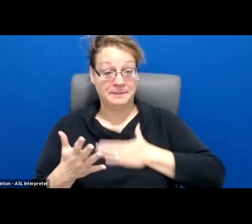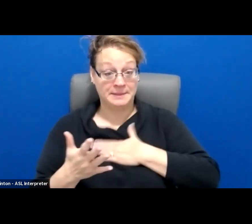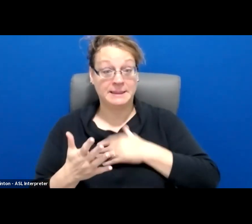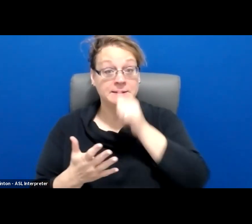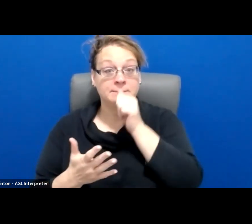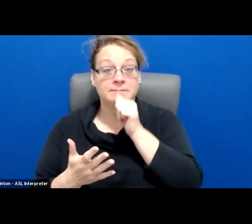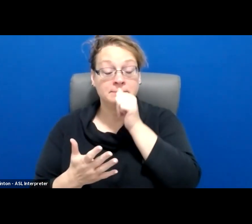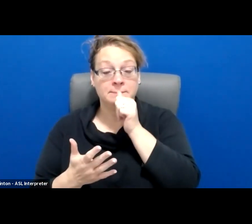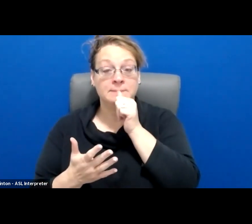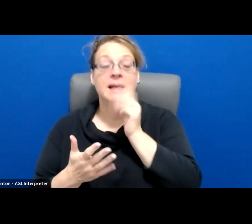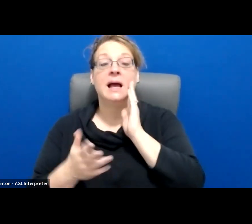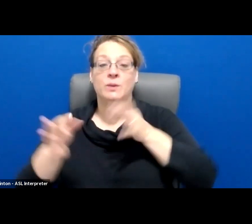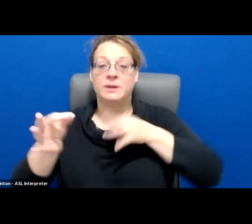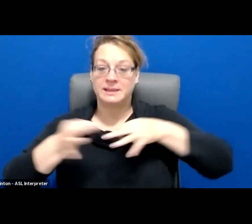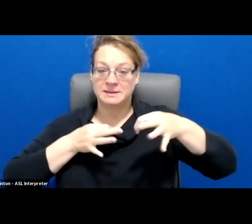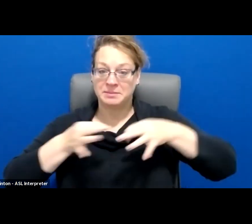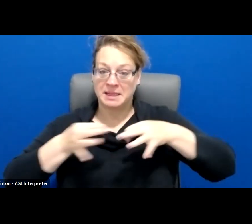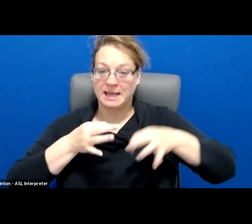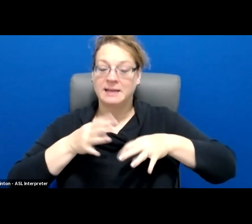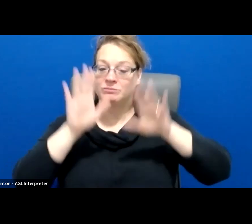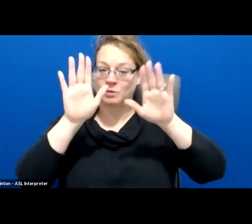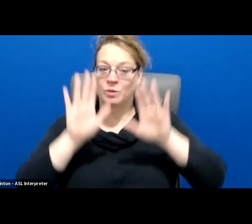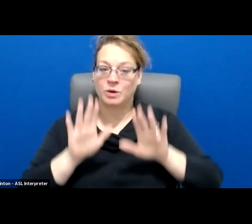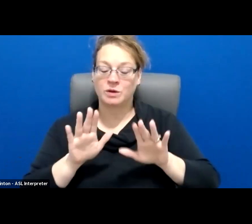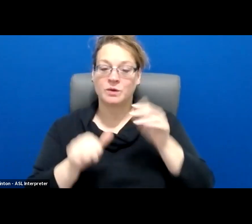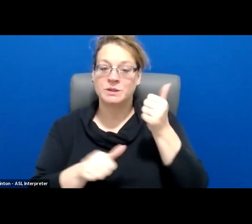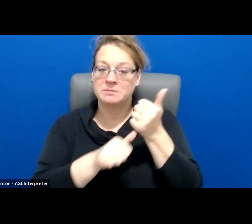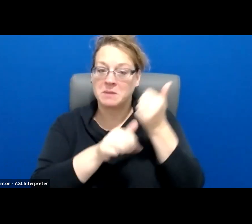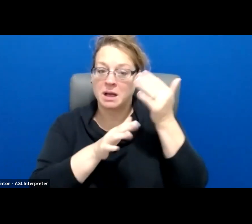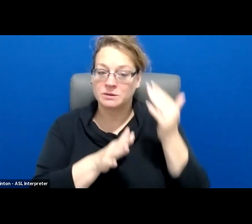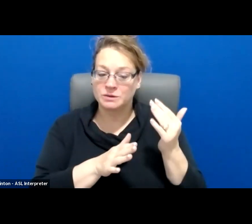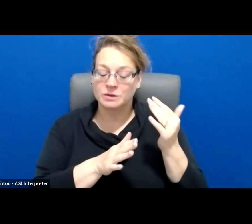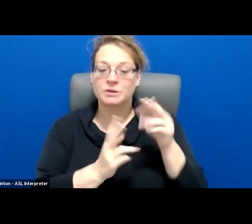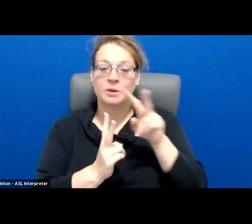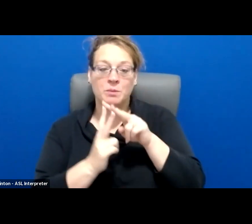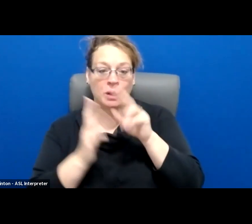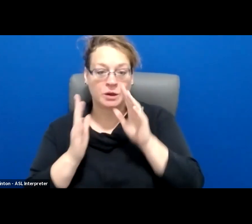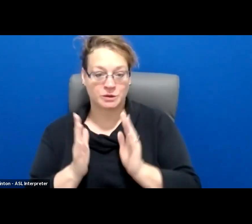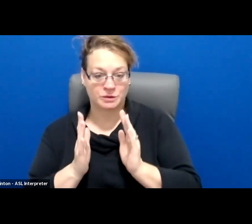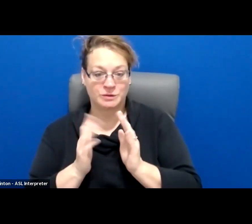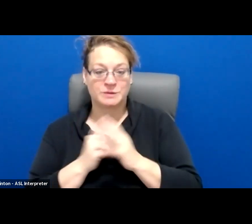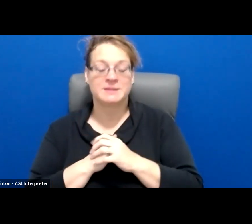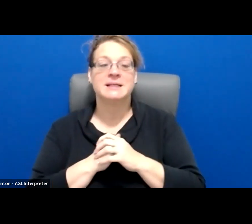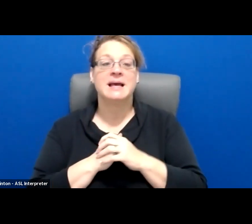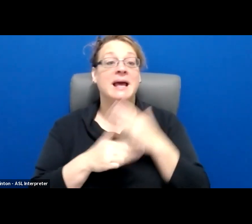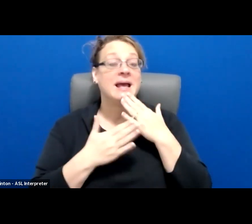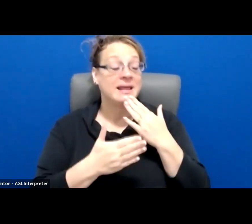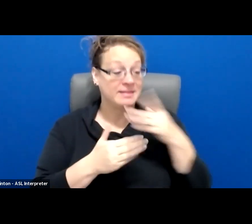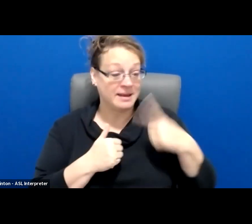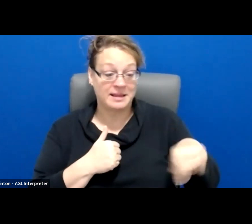you can use our chat function throughout the event to ask your questions.